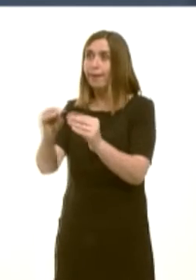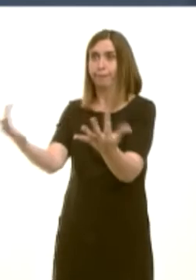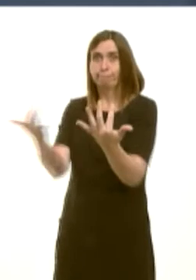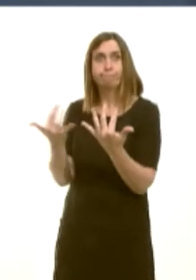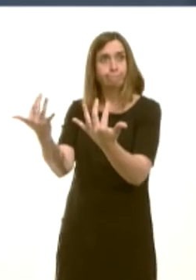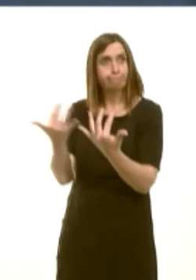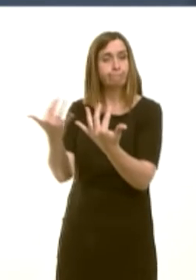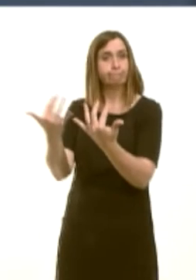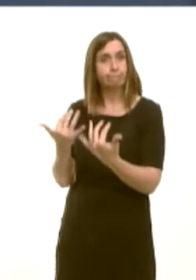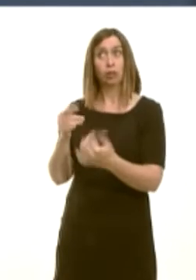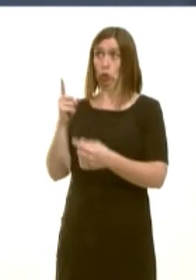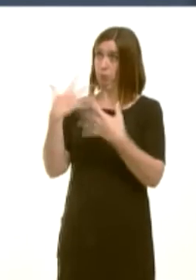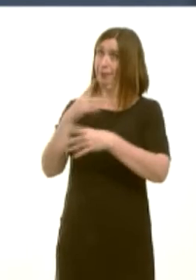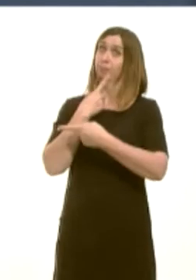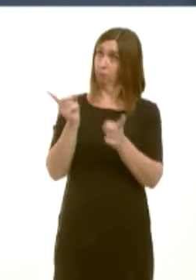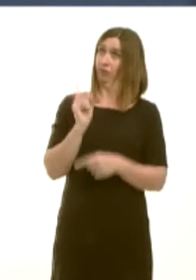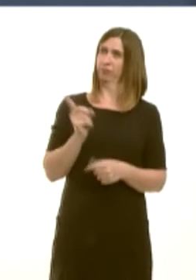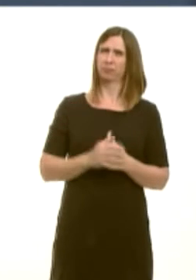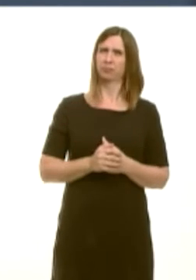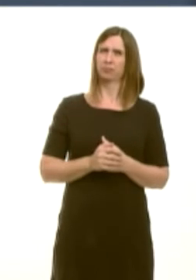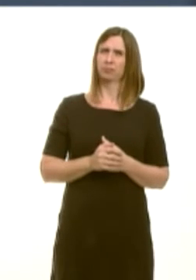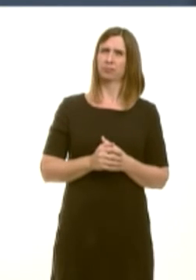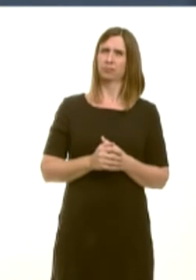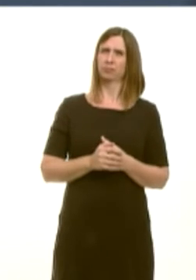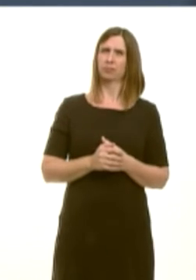Leanne Wood: They are your words. You don't accept, though, do you, that weíre near a